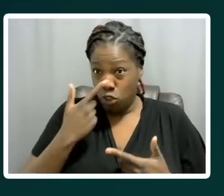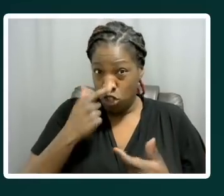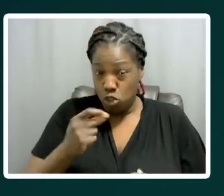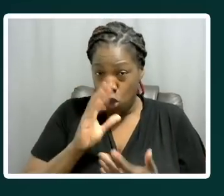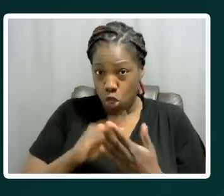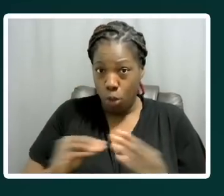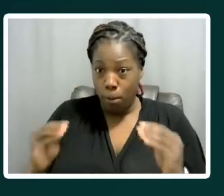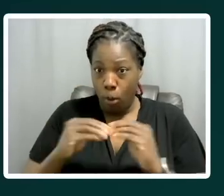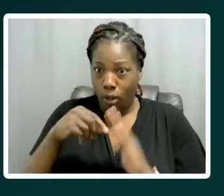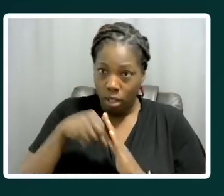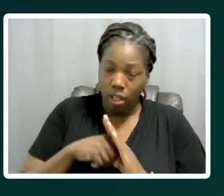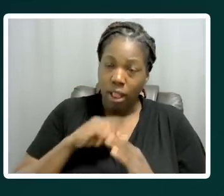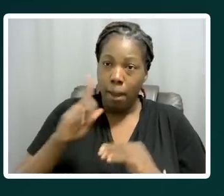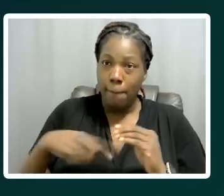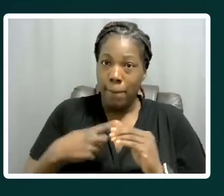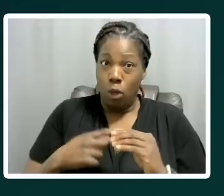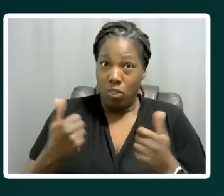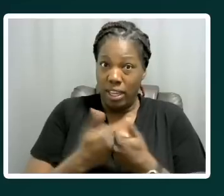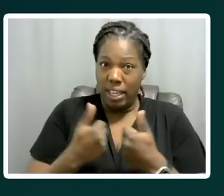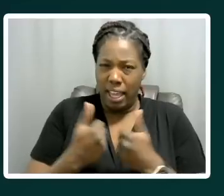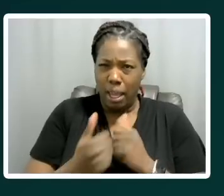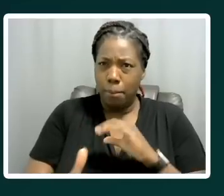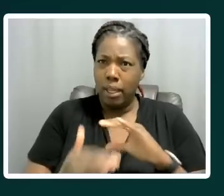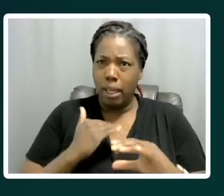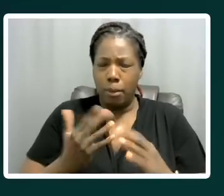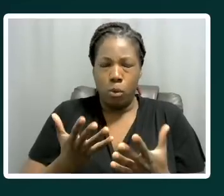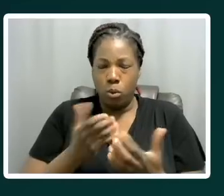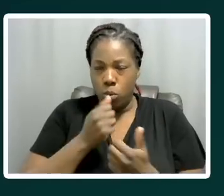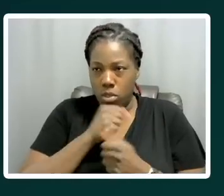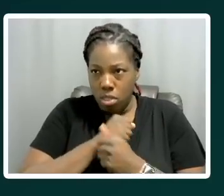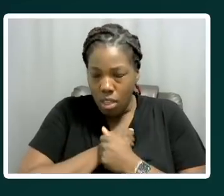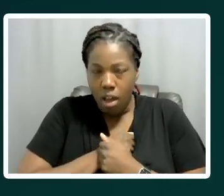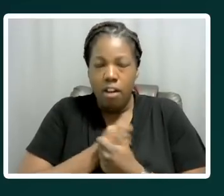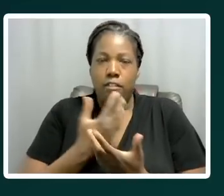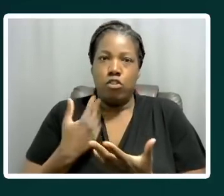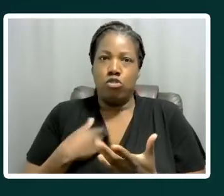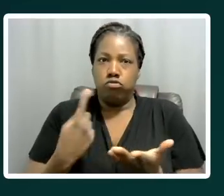email us afterward. We'd love to talk to you about them. But if you're shy, we do have a QR code at